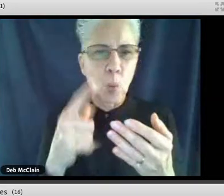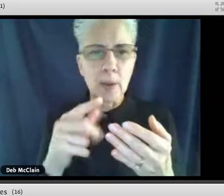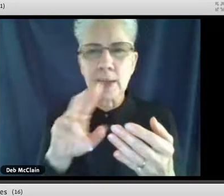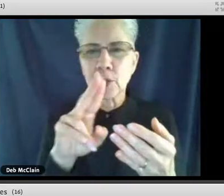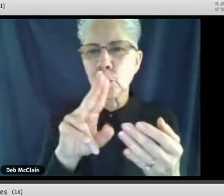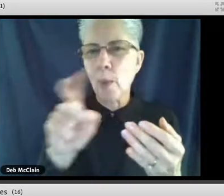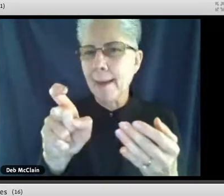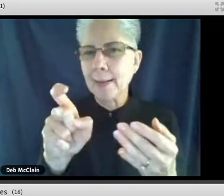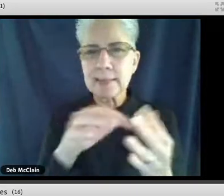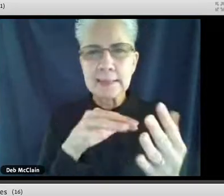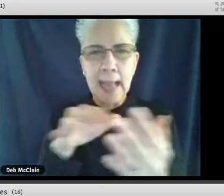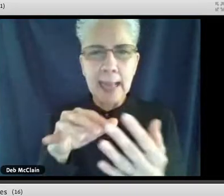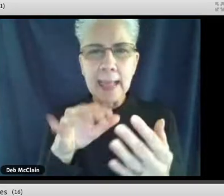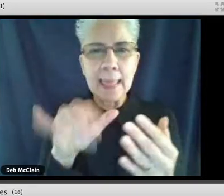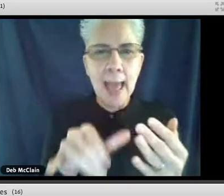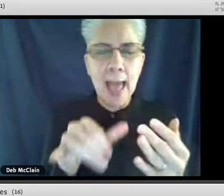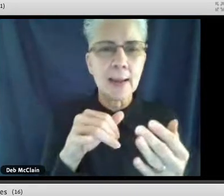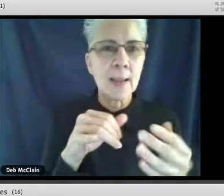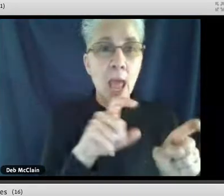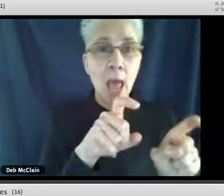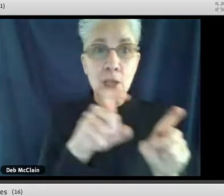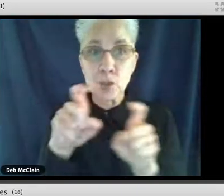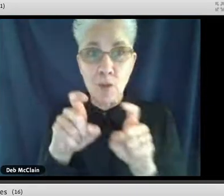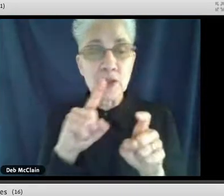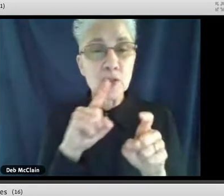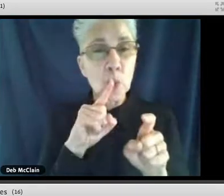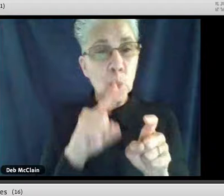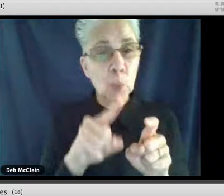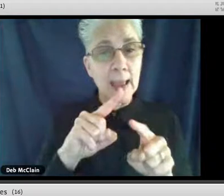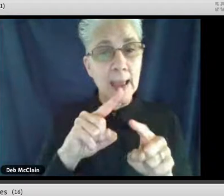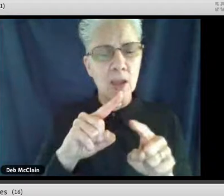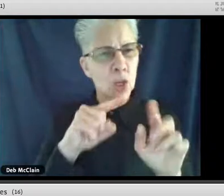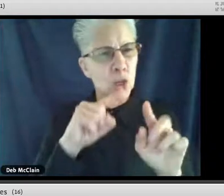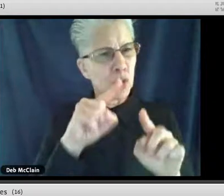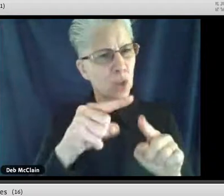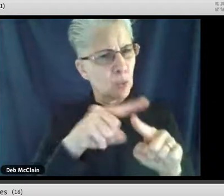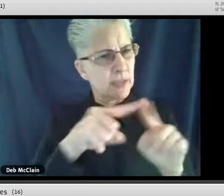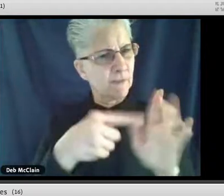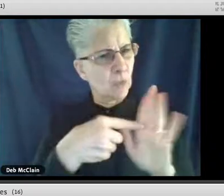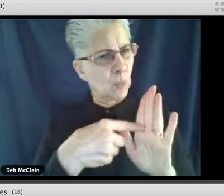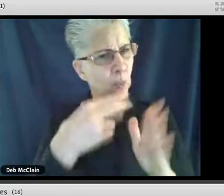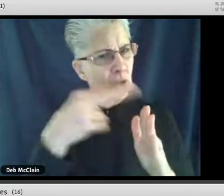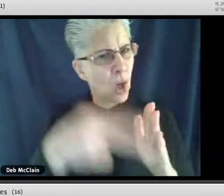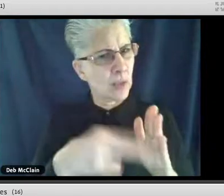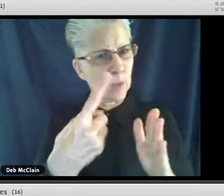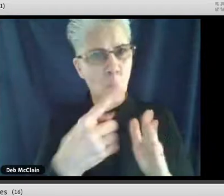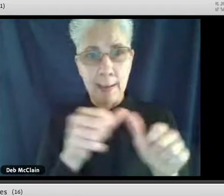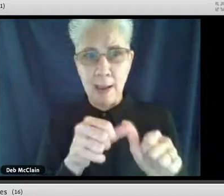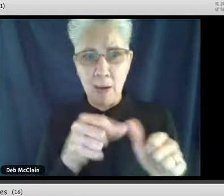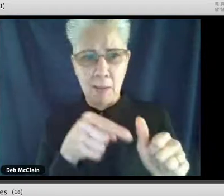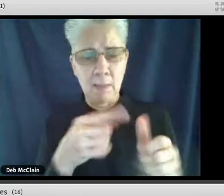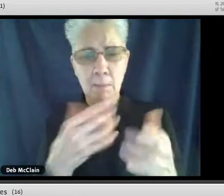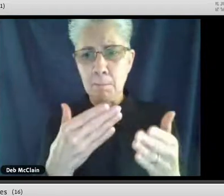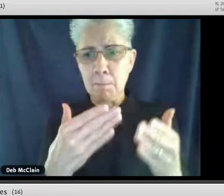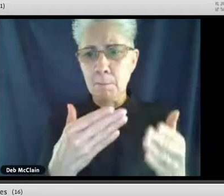and your surveys showed really different results in one area. Like, maybe my hardest struggle in the world